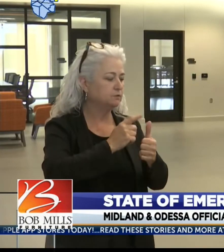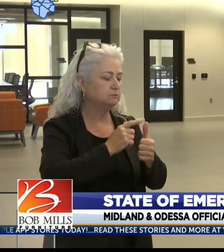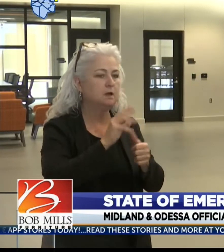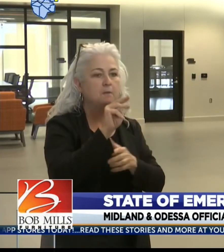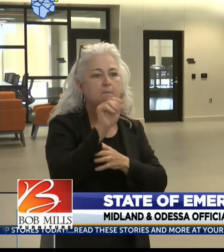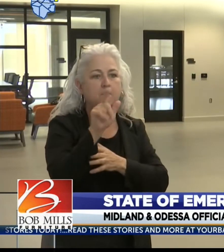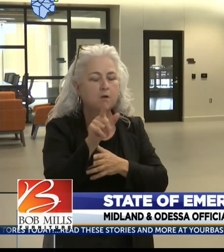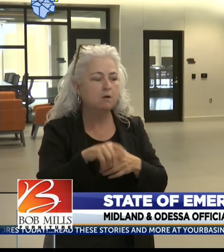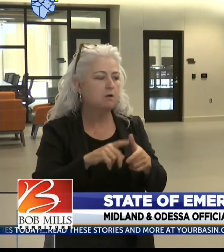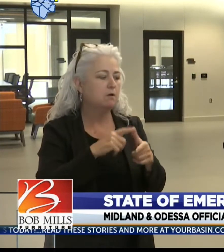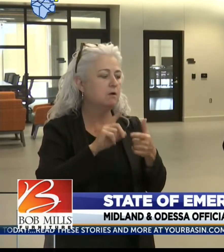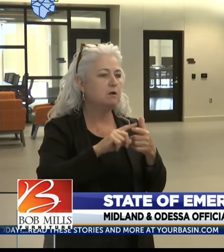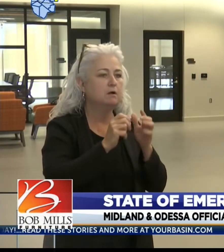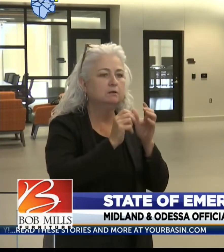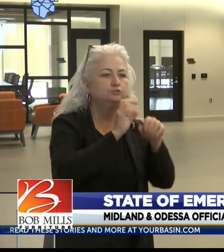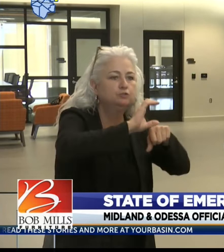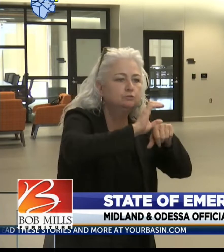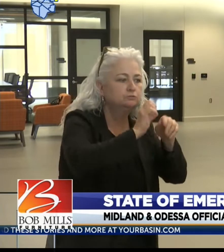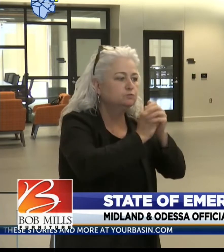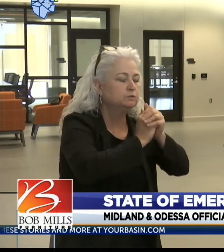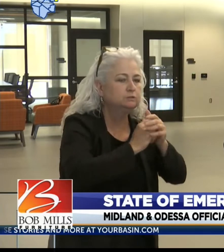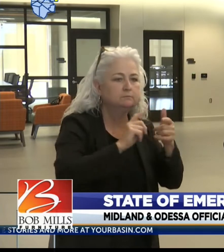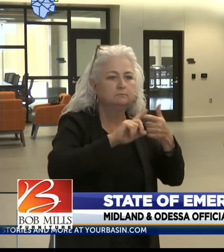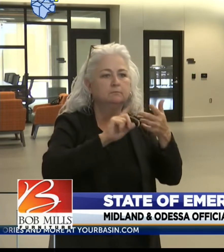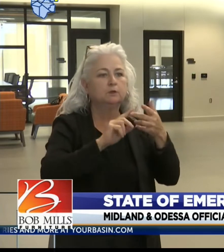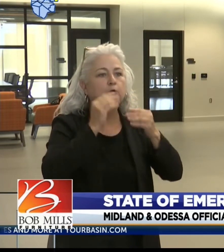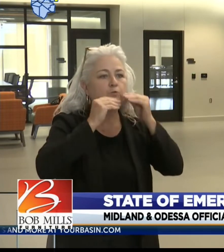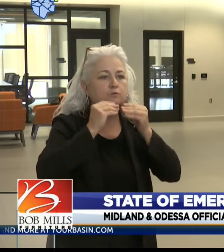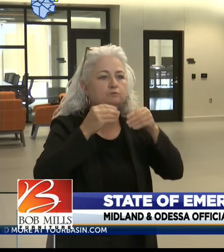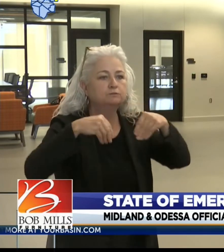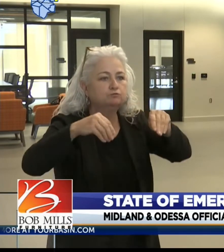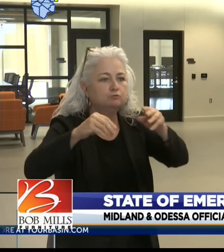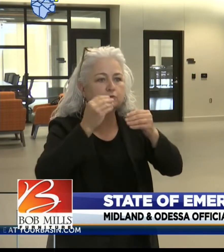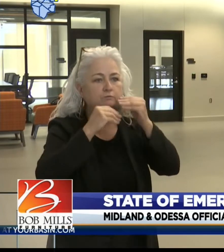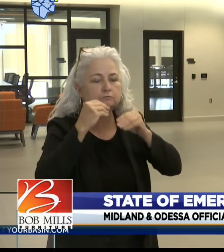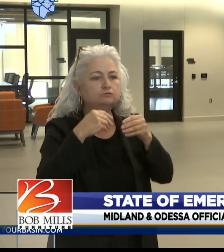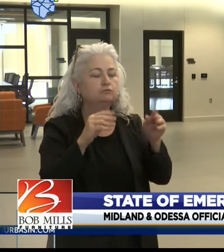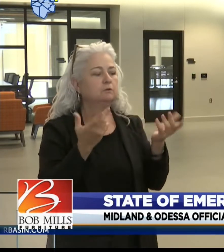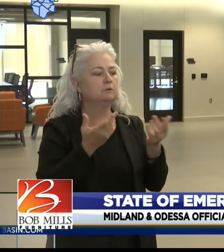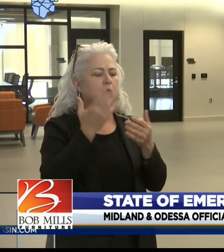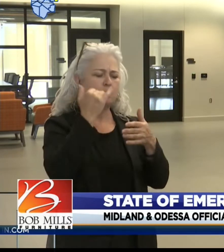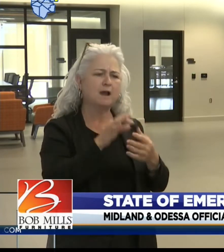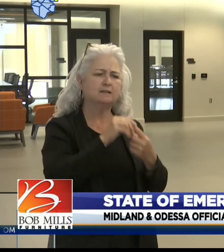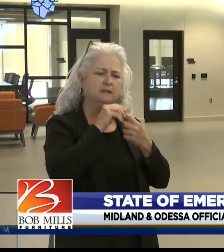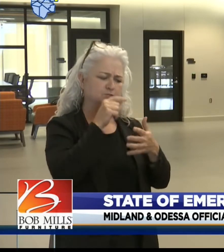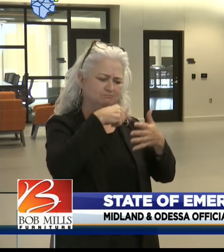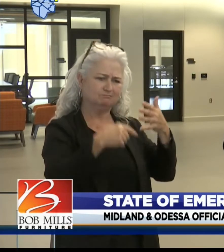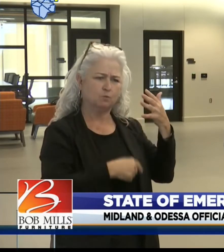ASK, WHY ARE THERE SO MANY EXCEPTIONS? WELL, A LOT OF IT HAS TO DO WITH MOVEMENT OF THE PEOPLE RATHER THAN JUST TIGHT GROUPS GATHERING" OTHER PLACES NOT